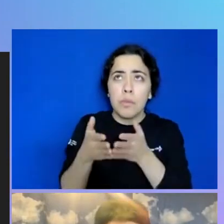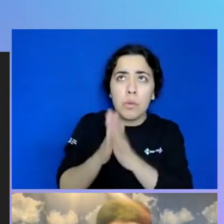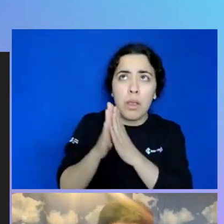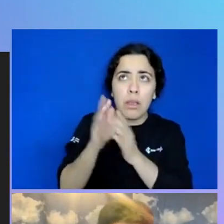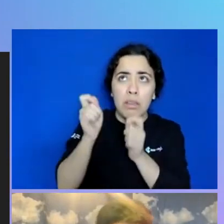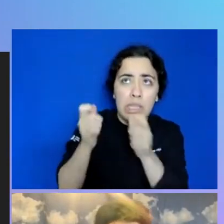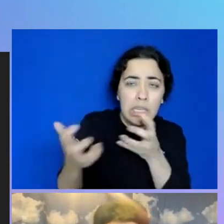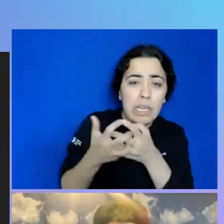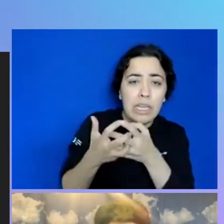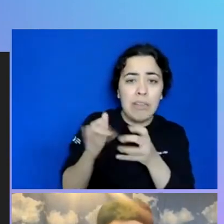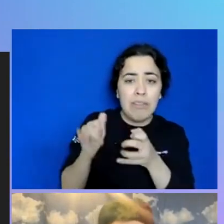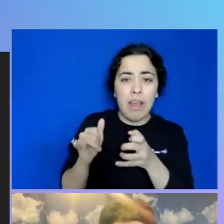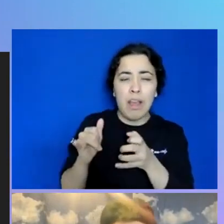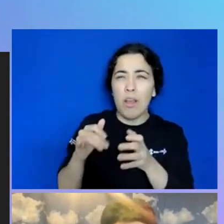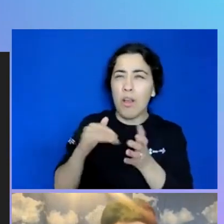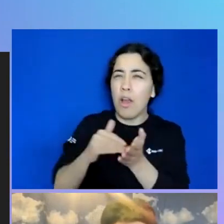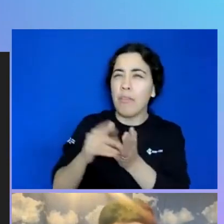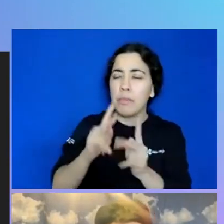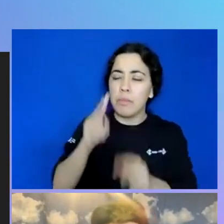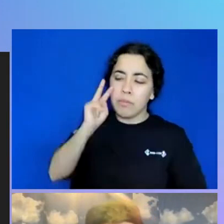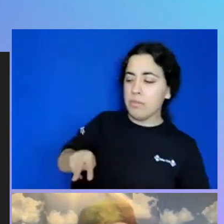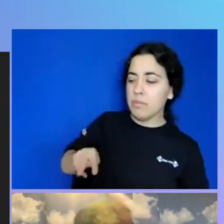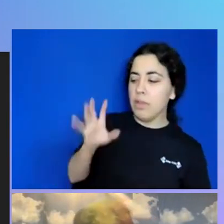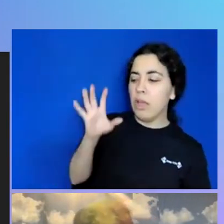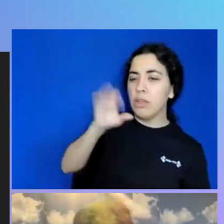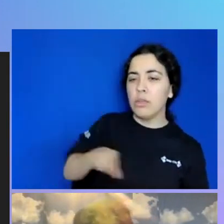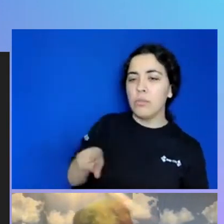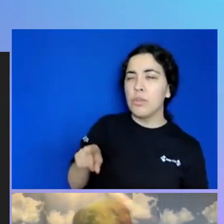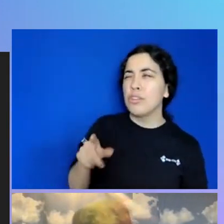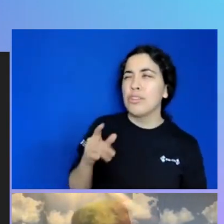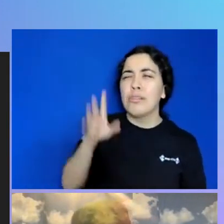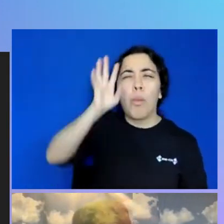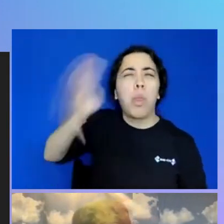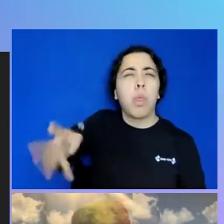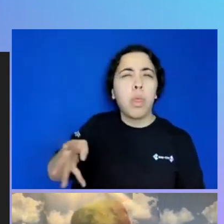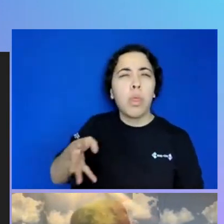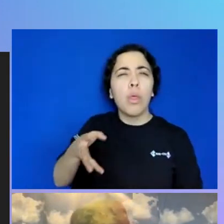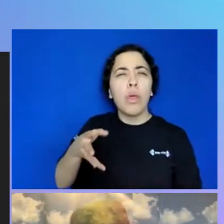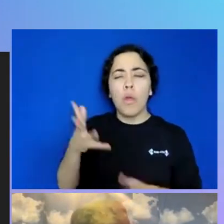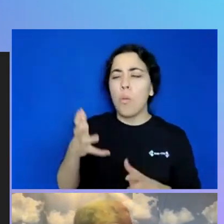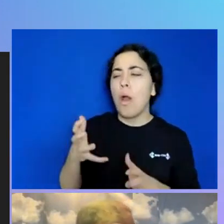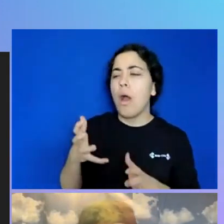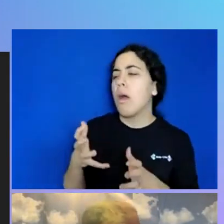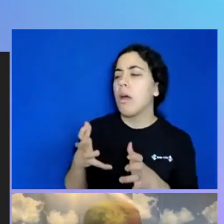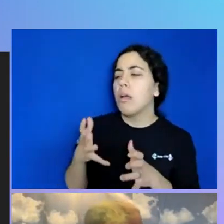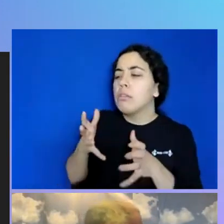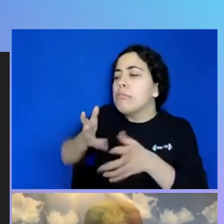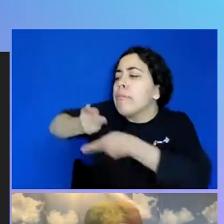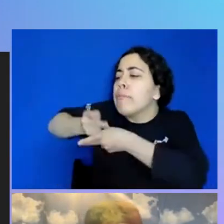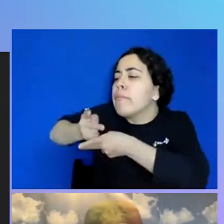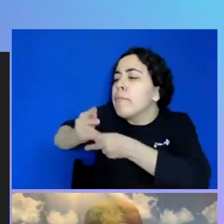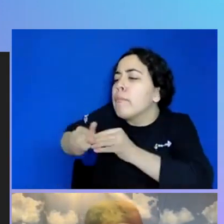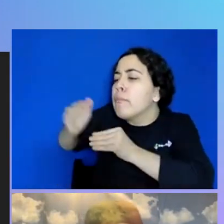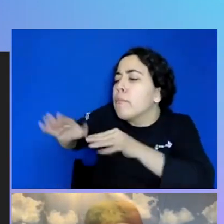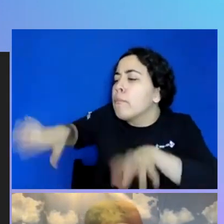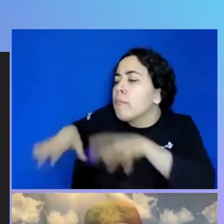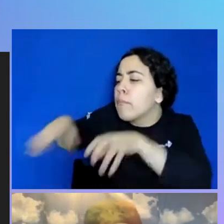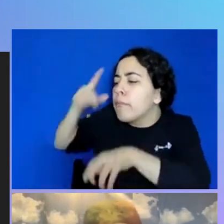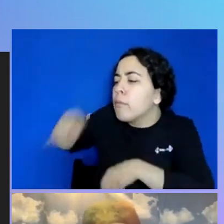as colleagues may assume that they are falsely claiming their disabilities for special